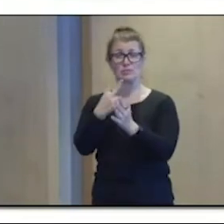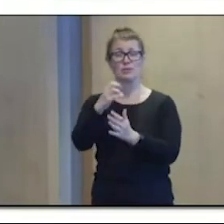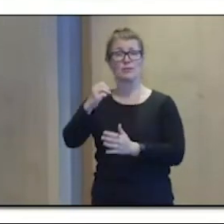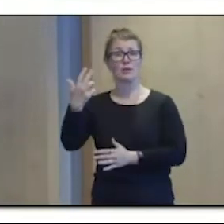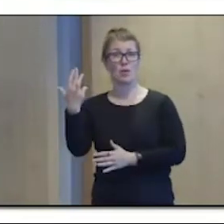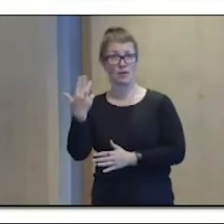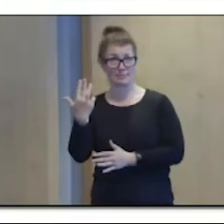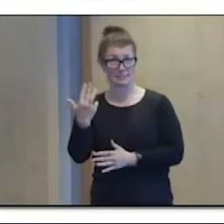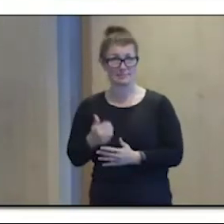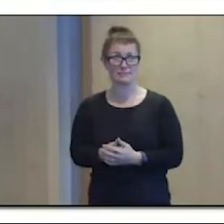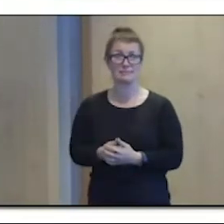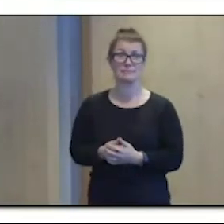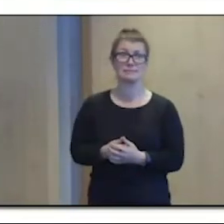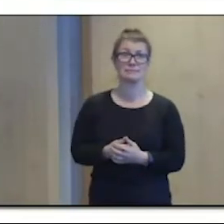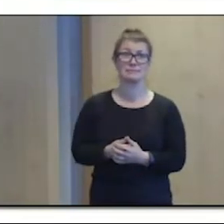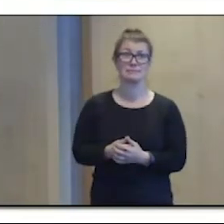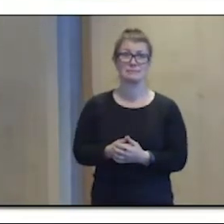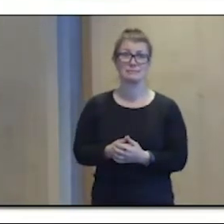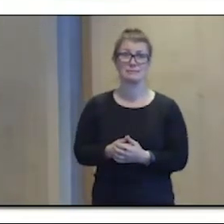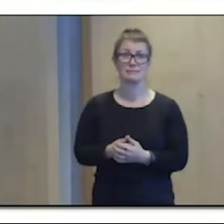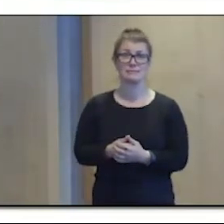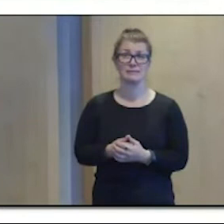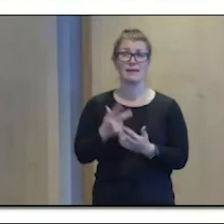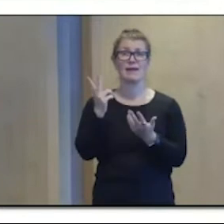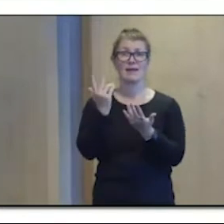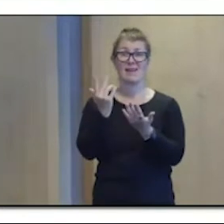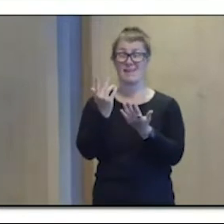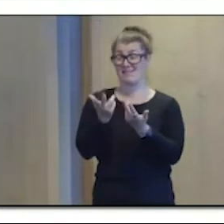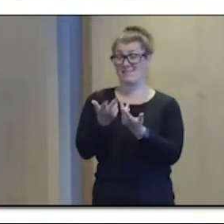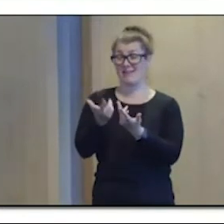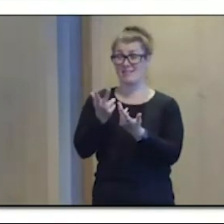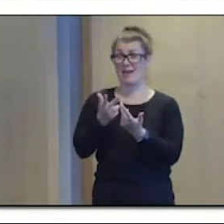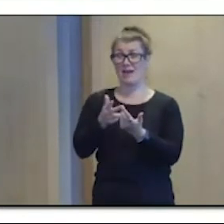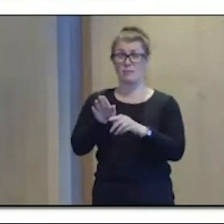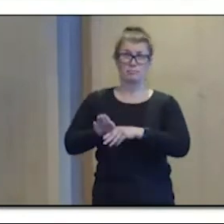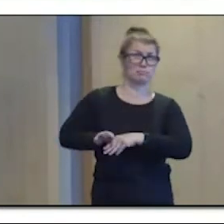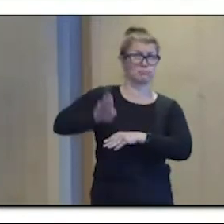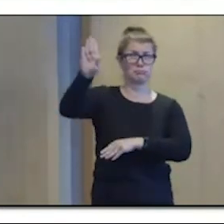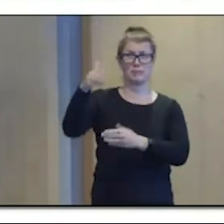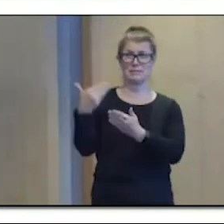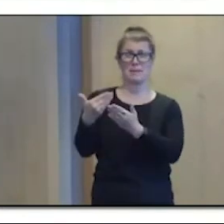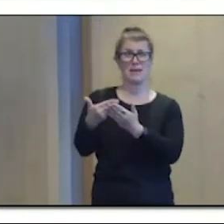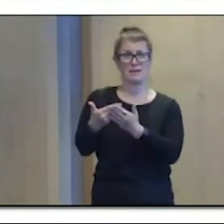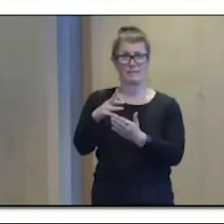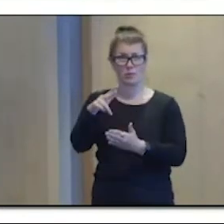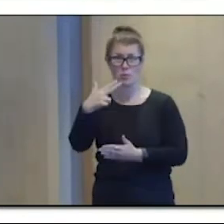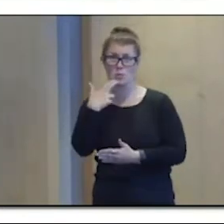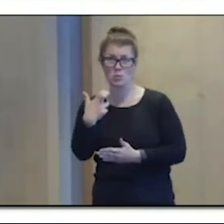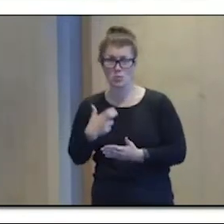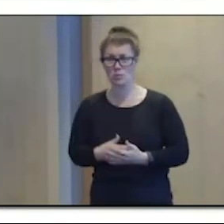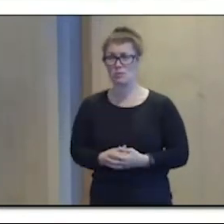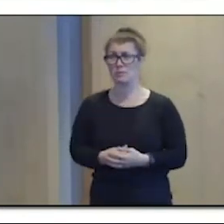we had another record for maximum demand, and the problem this time was that we didn't have enough